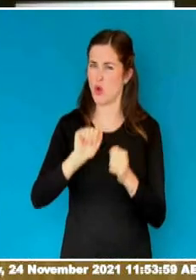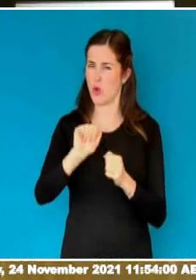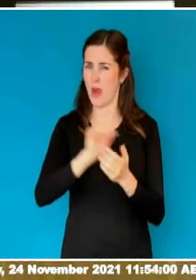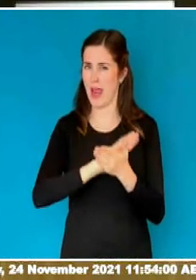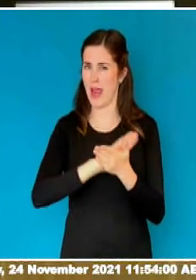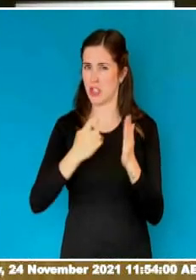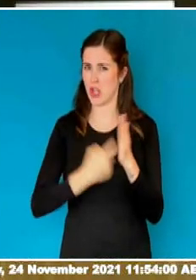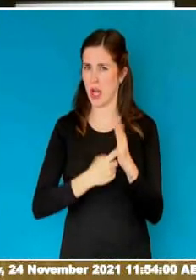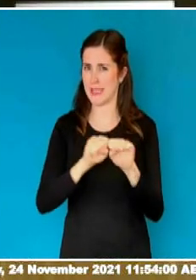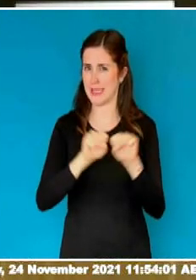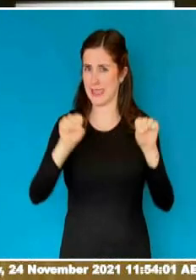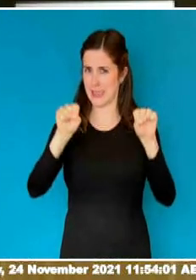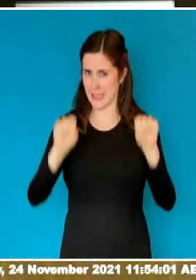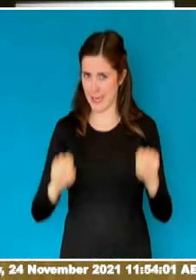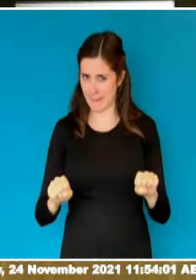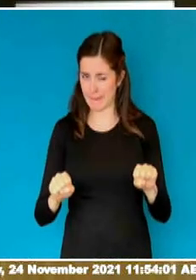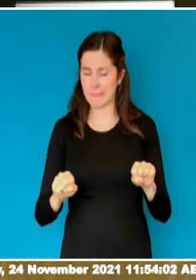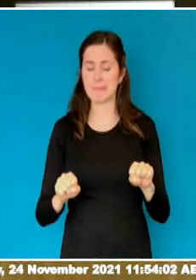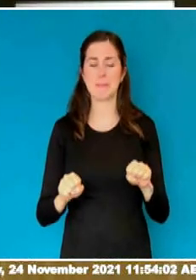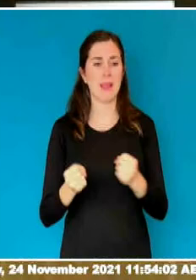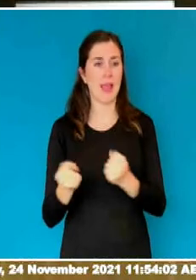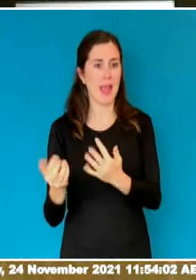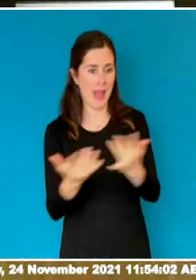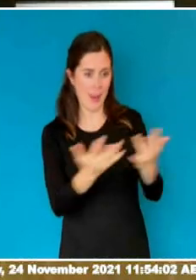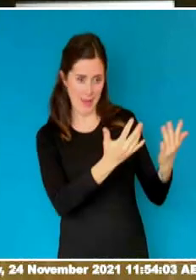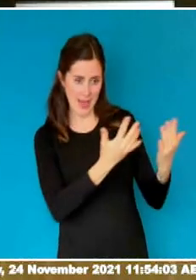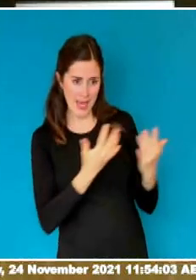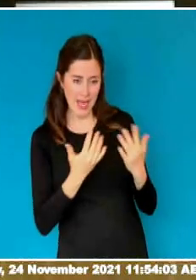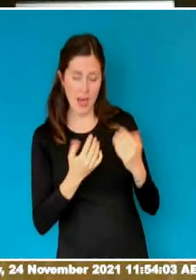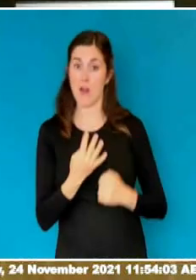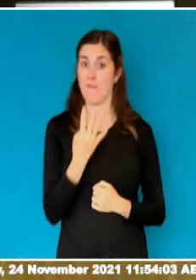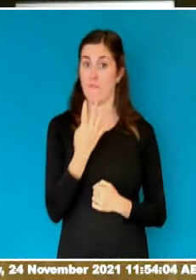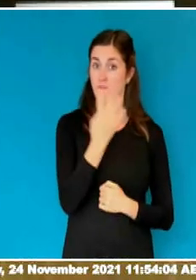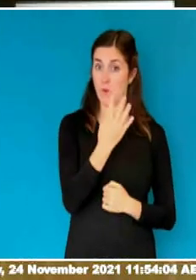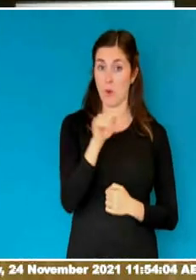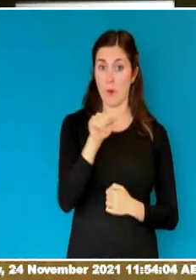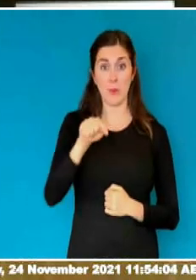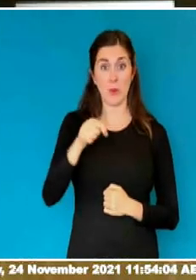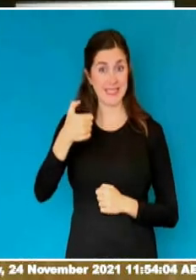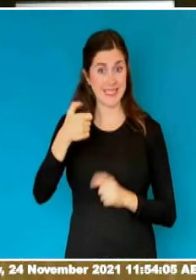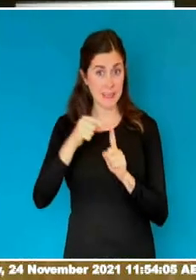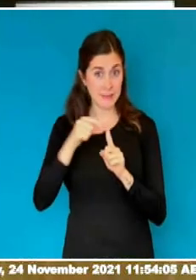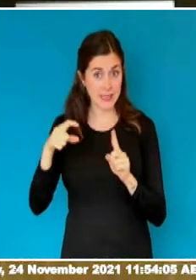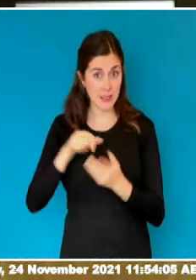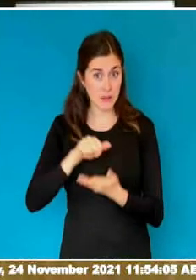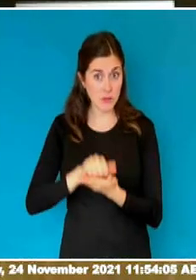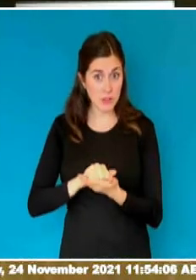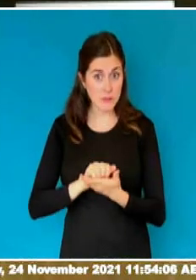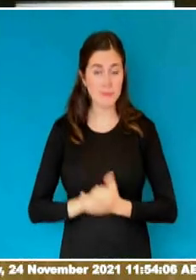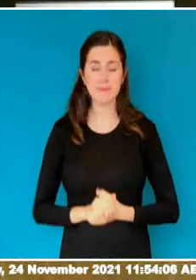participation of people with disability at 4.6 per cent. That's correct? MR CHAPMAN: That is correct.